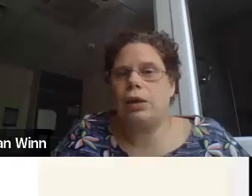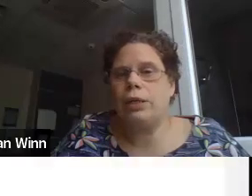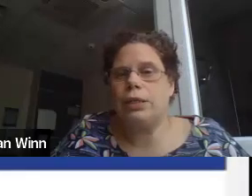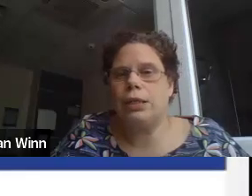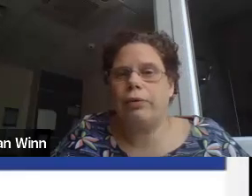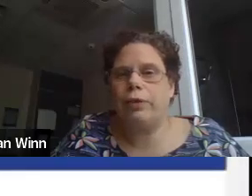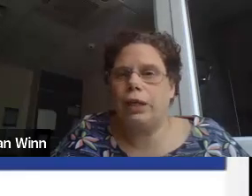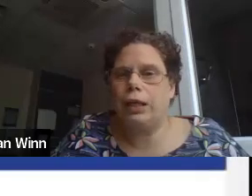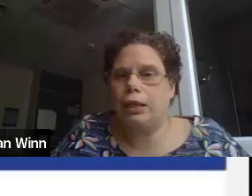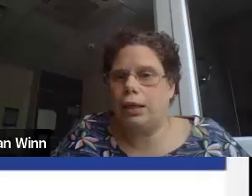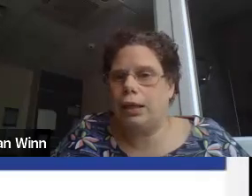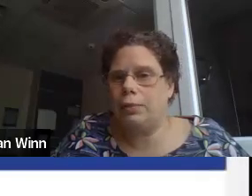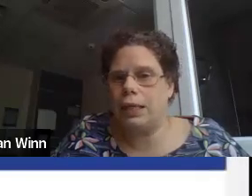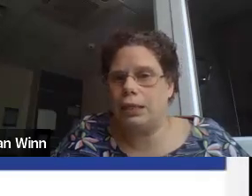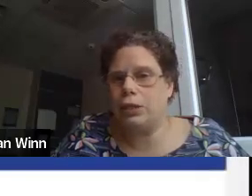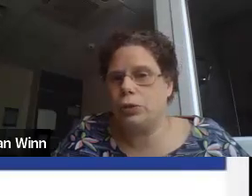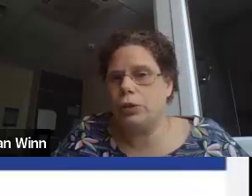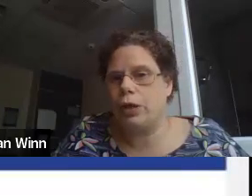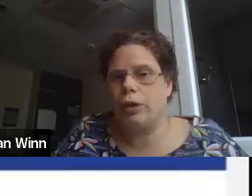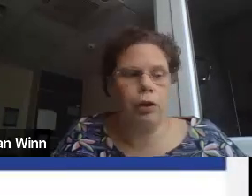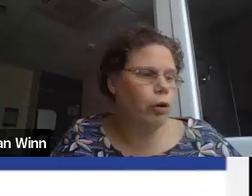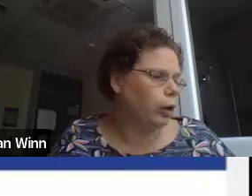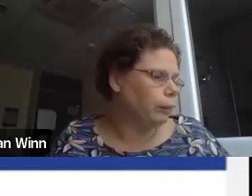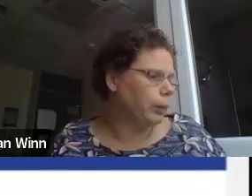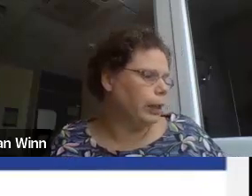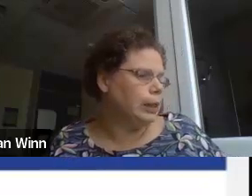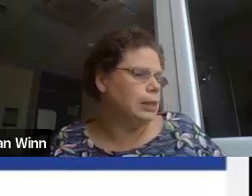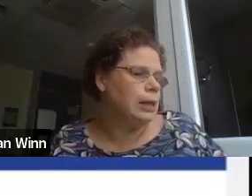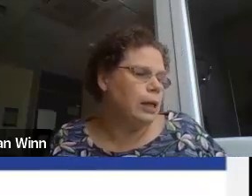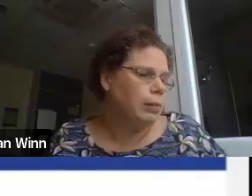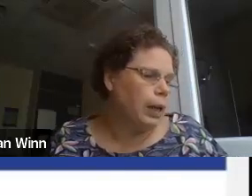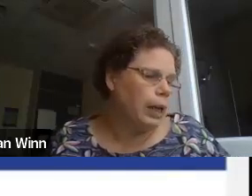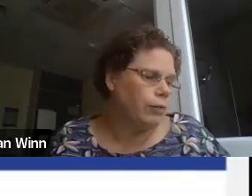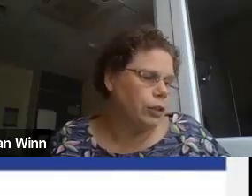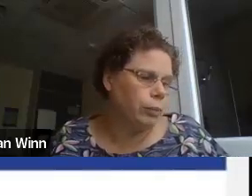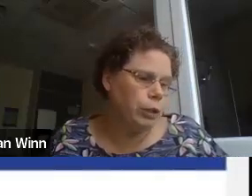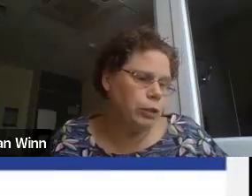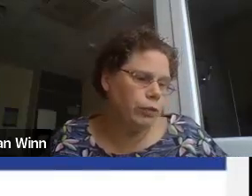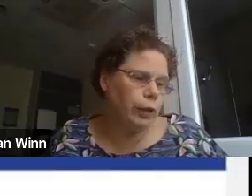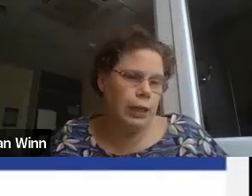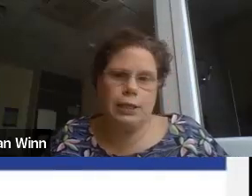Some of the sections also that are not complete may have some useful links.